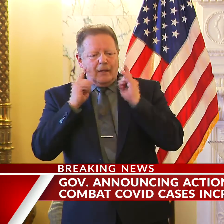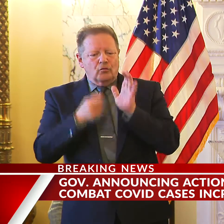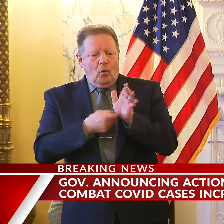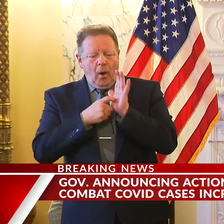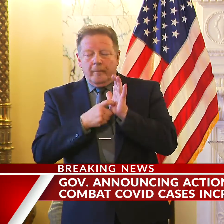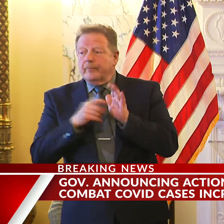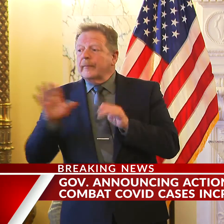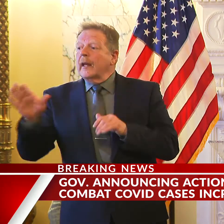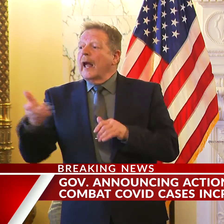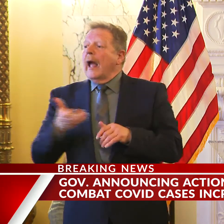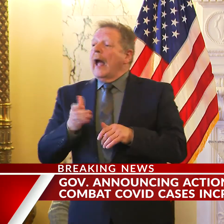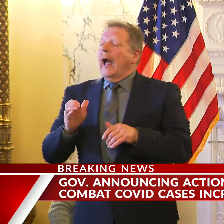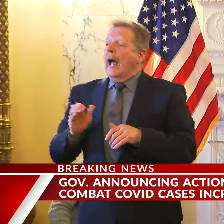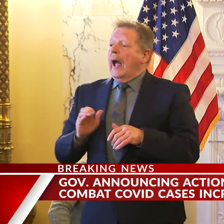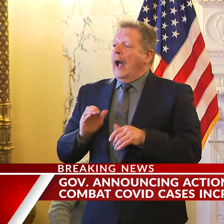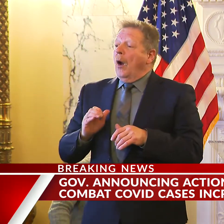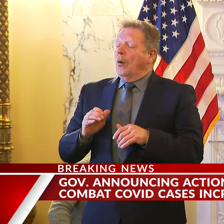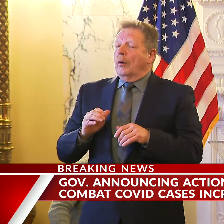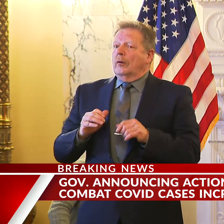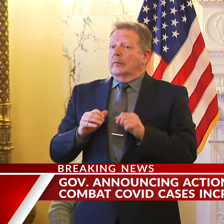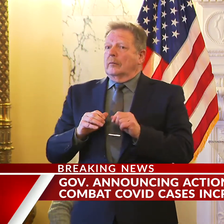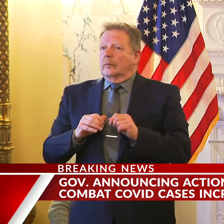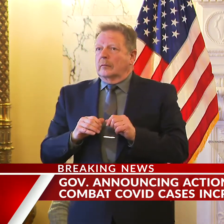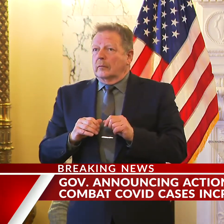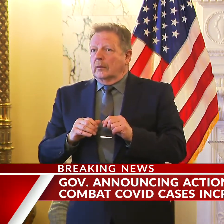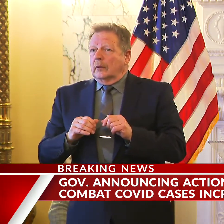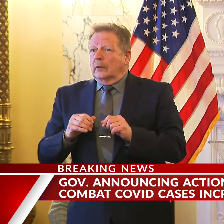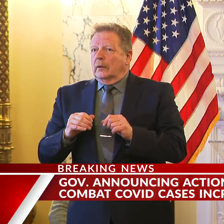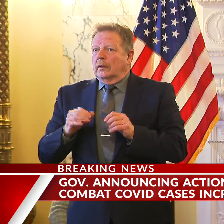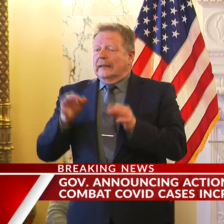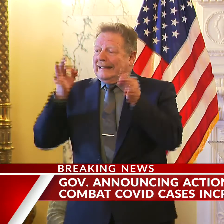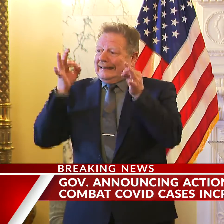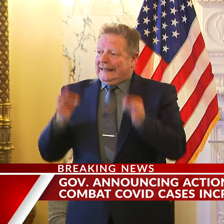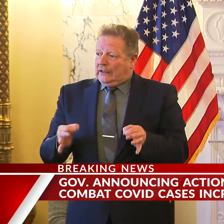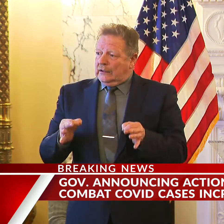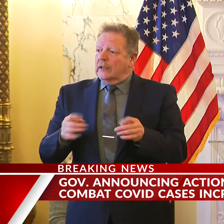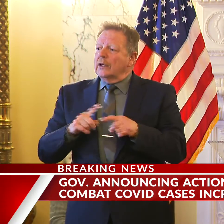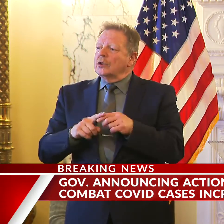HAVE SLOWED THE SPREAD AND CAN LOOK AT ENDING THE MASK